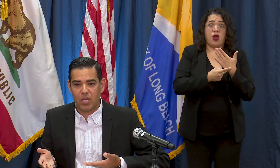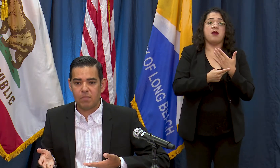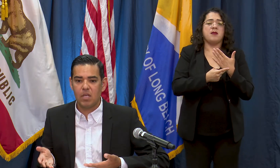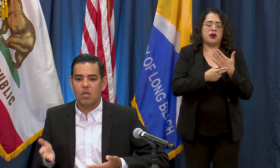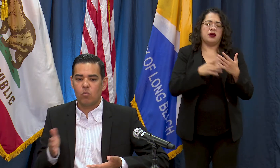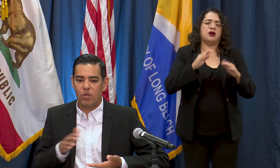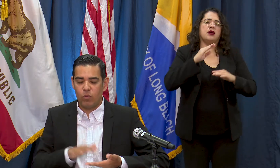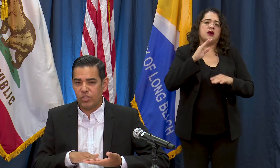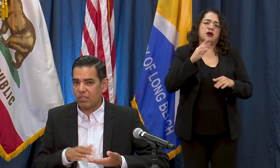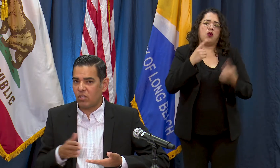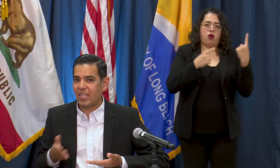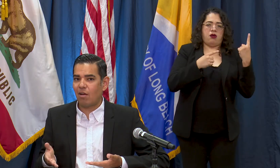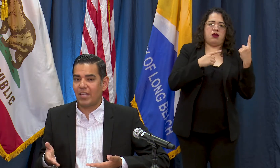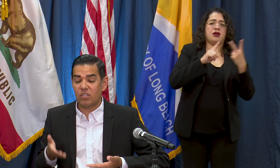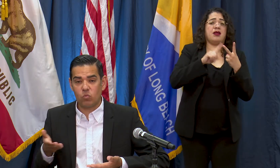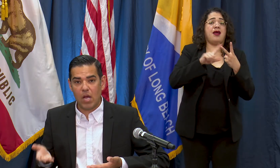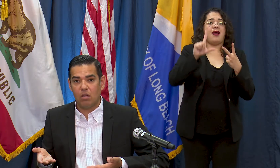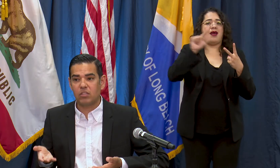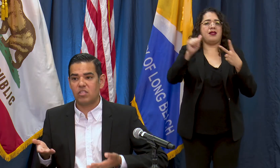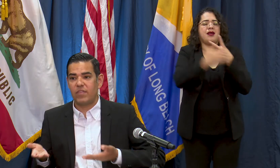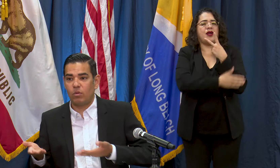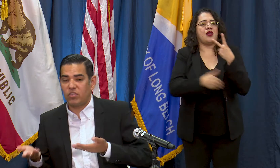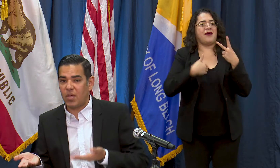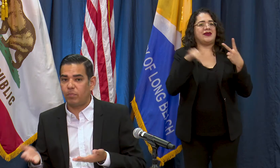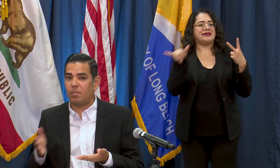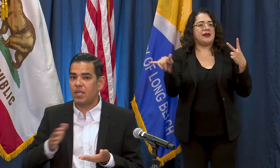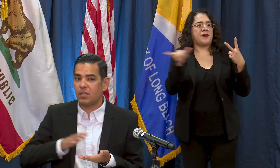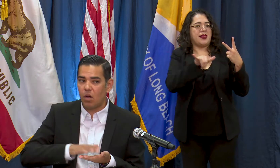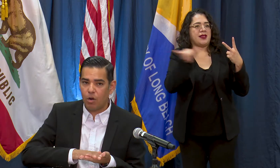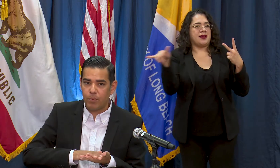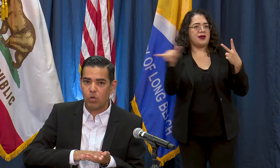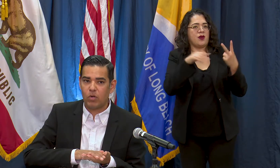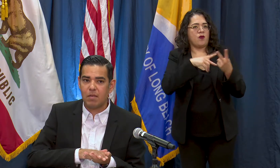We reached out to the county as well to see if they will supplement our program